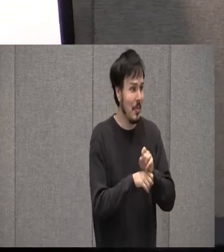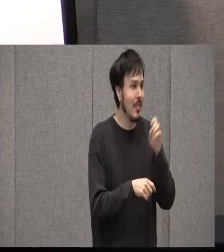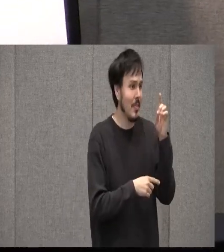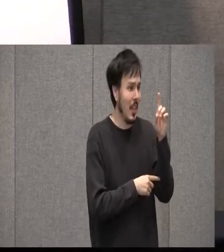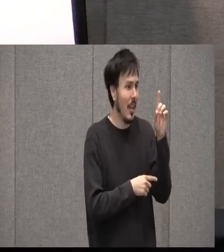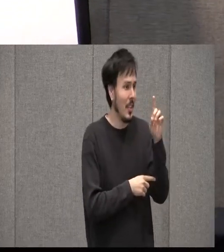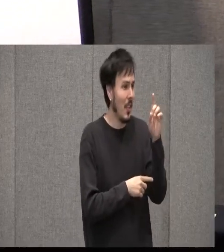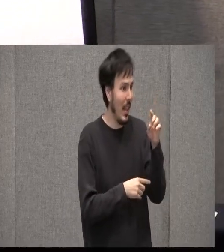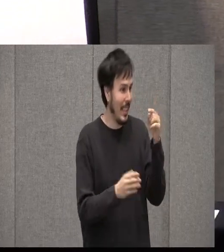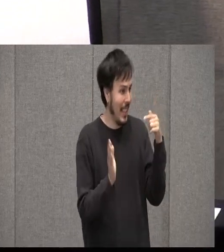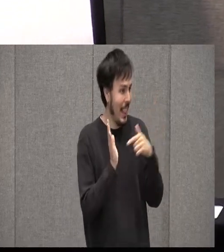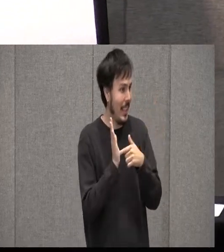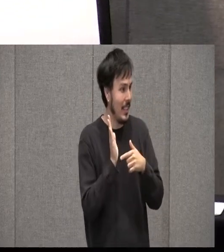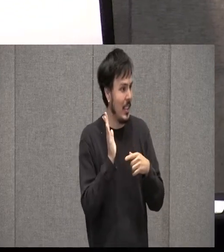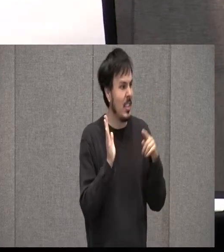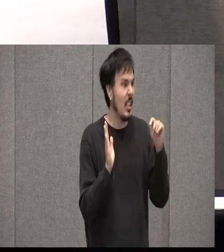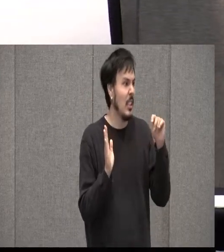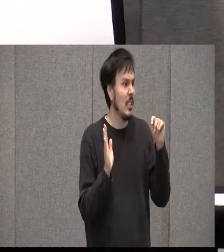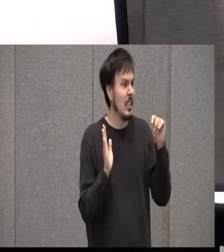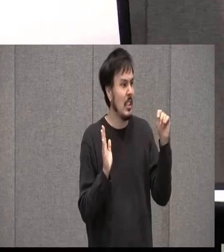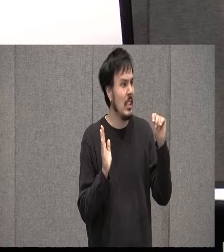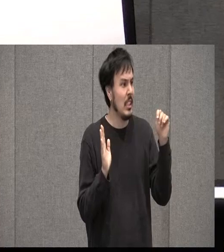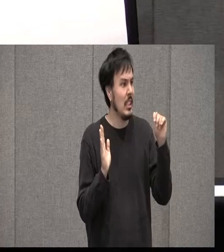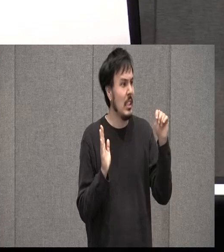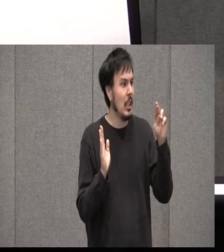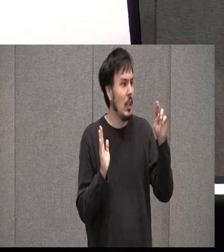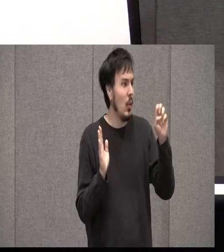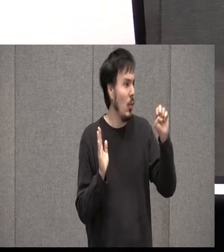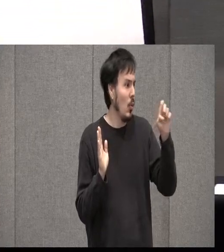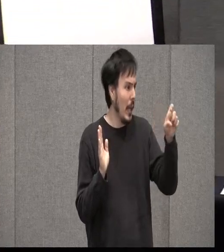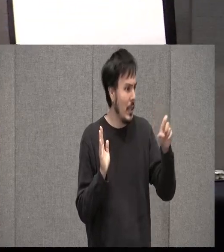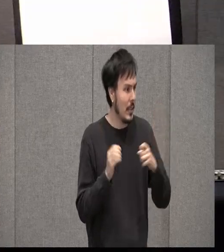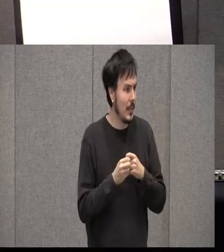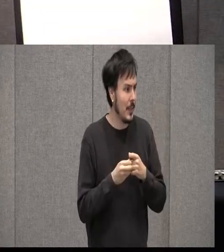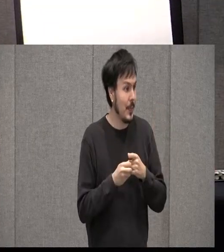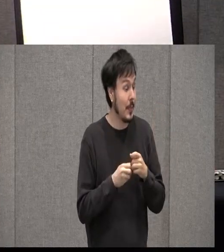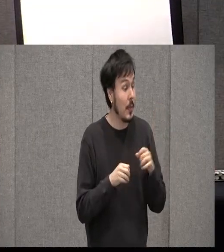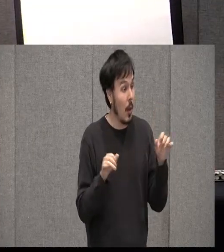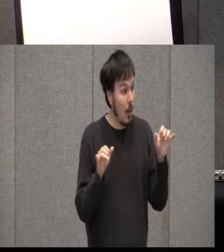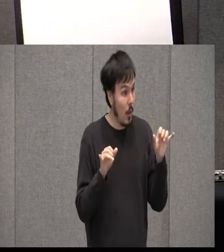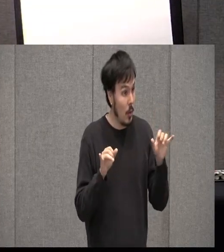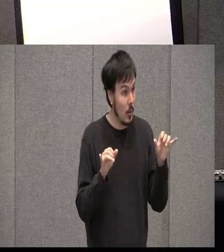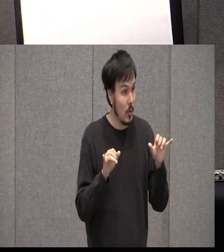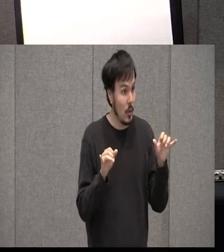Oh. - The Tyrannosaurus rex. It's also this dinosaur.